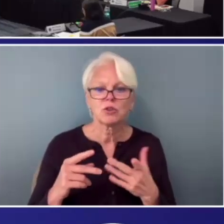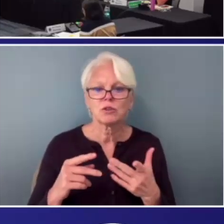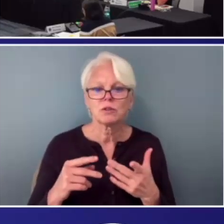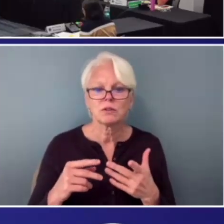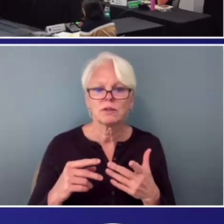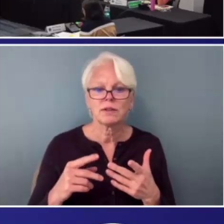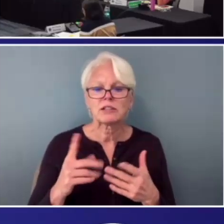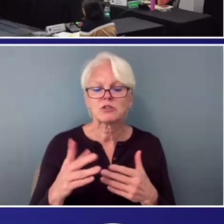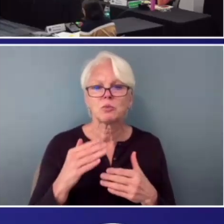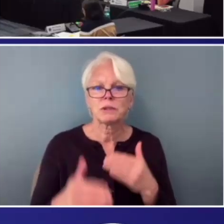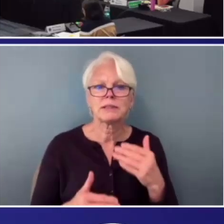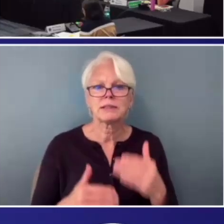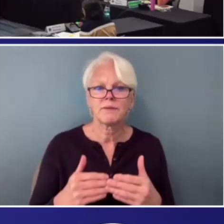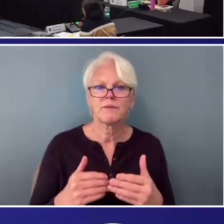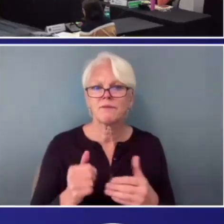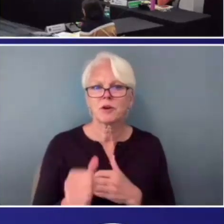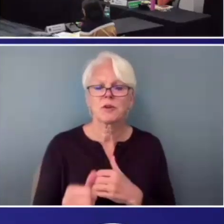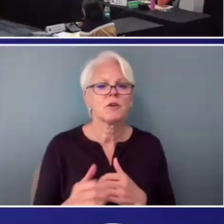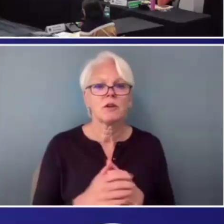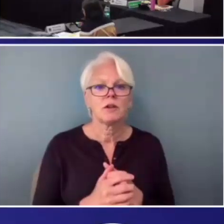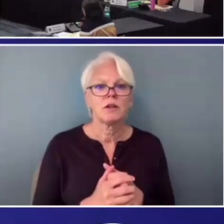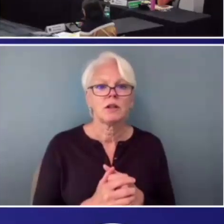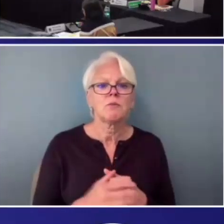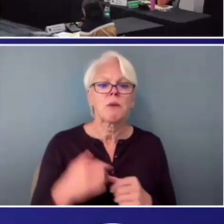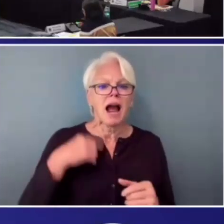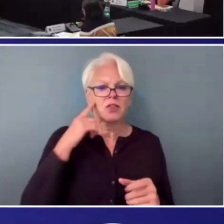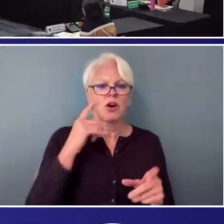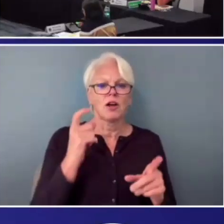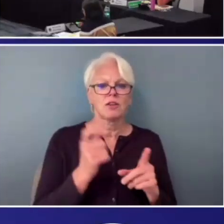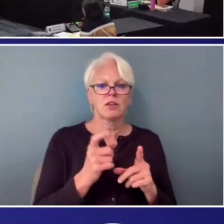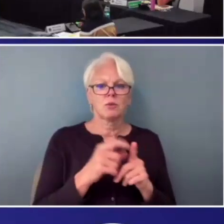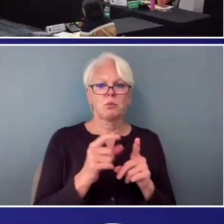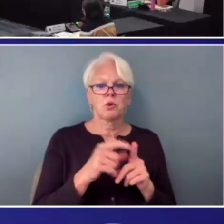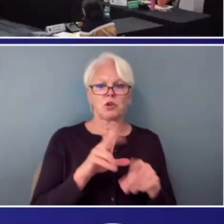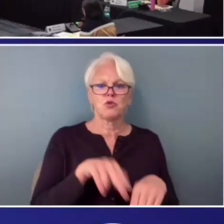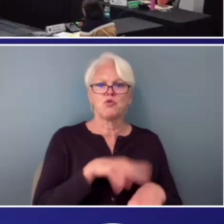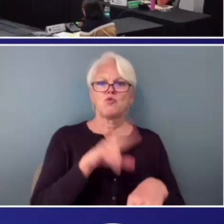Yeah, I just, I just thought the term normally required was a bit strange.